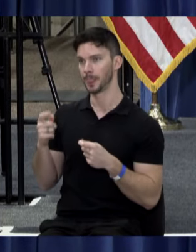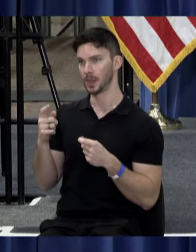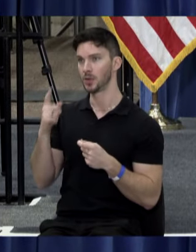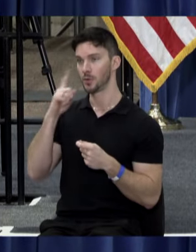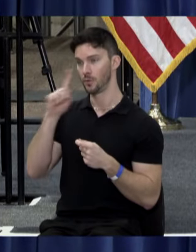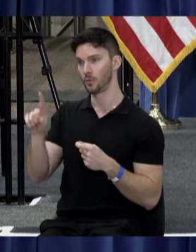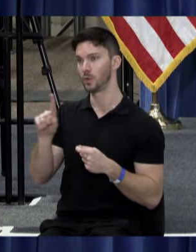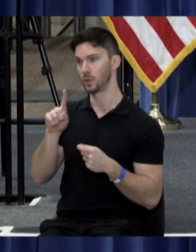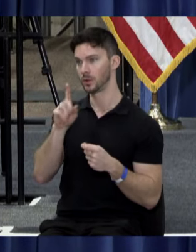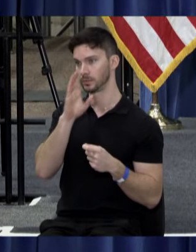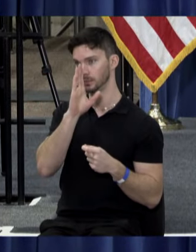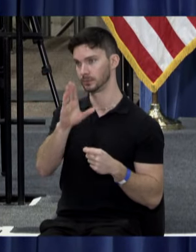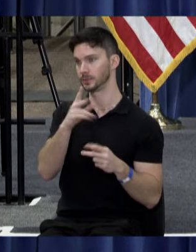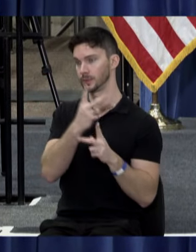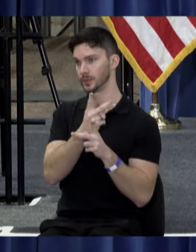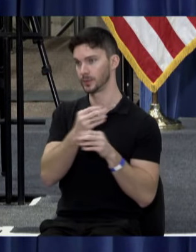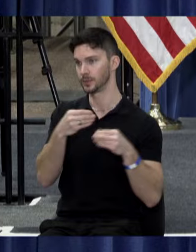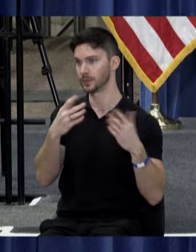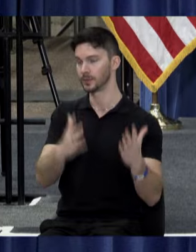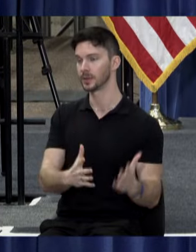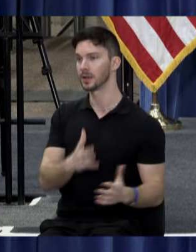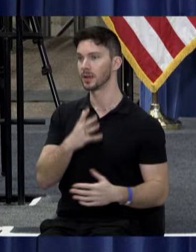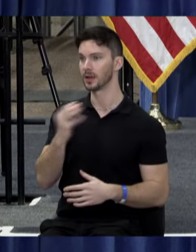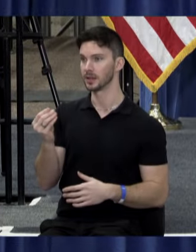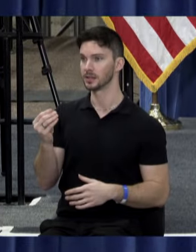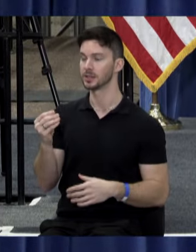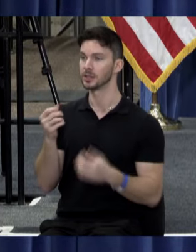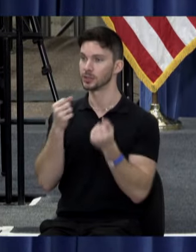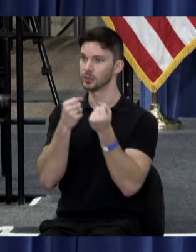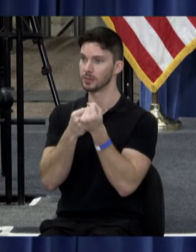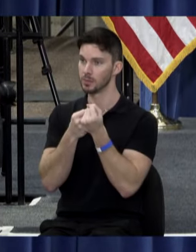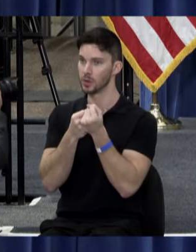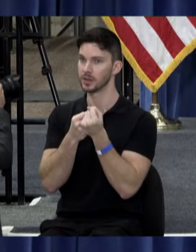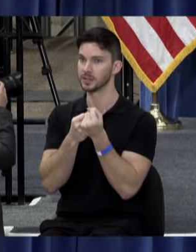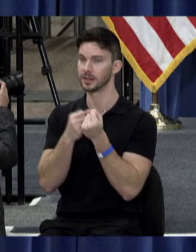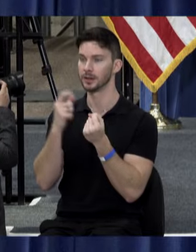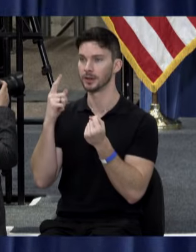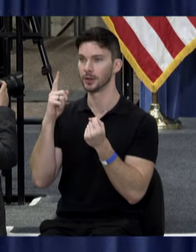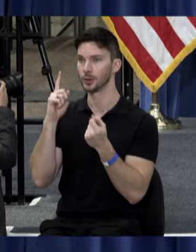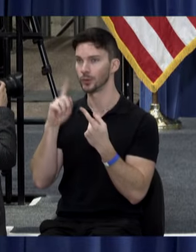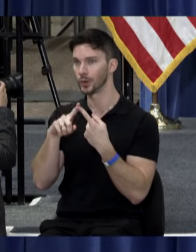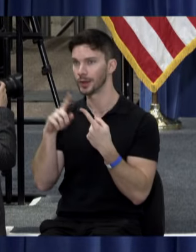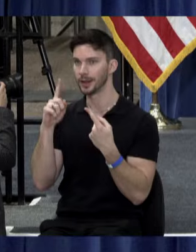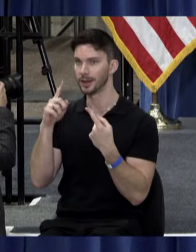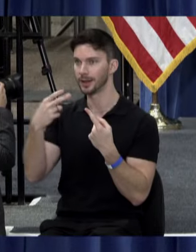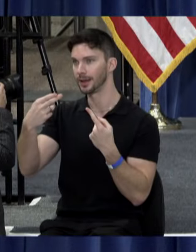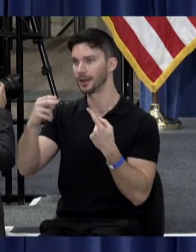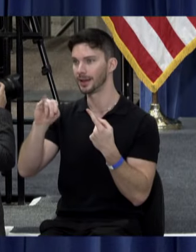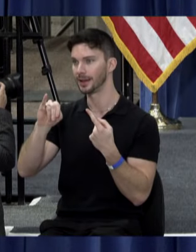supports veteran caregivers to the Hill, I shall say, and we welcome both of them